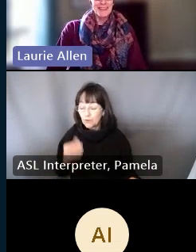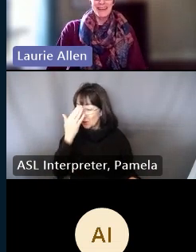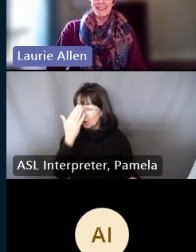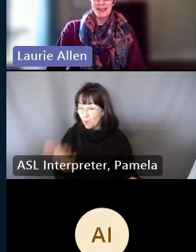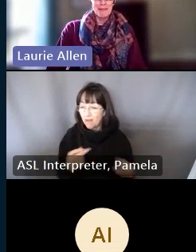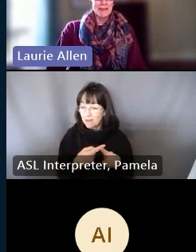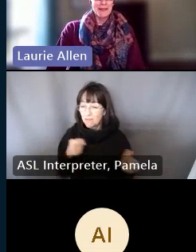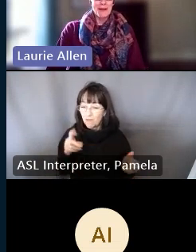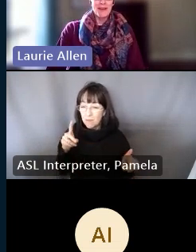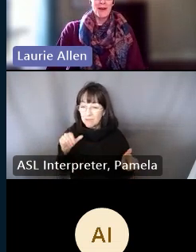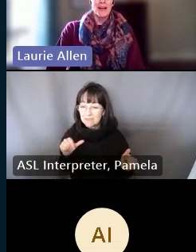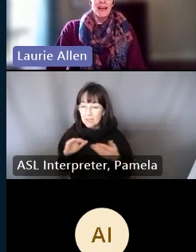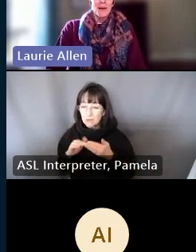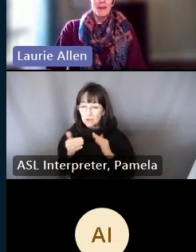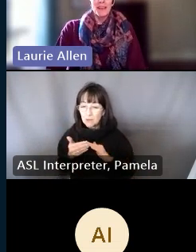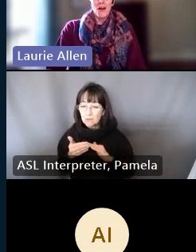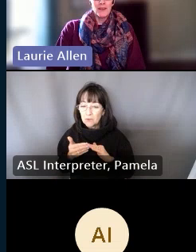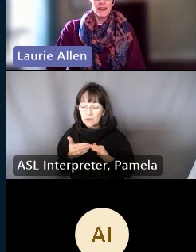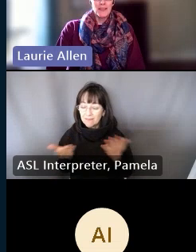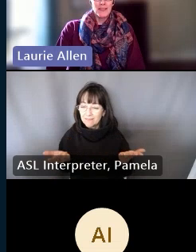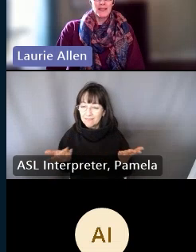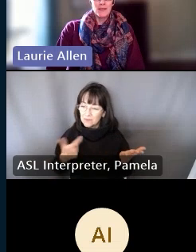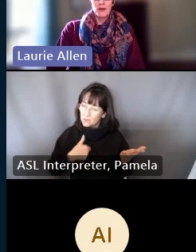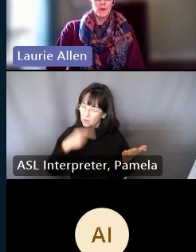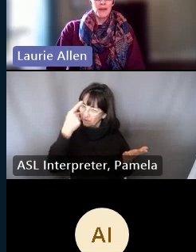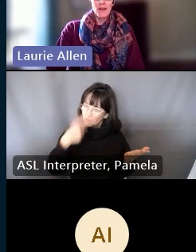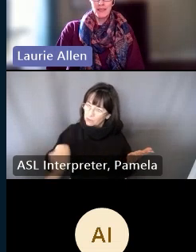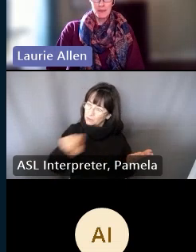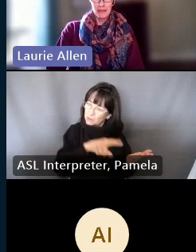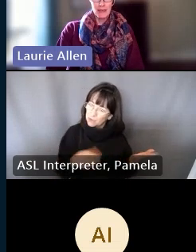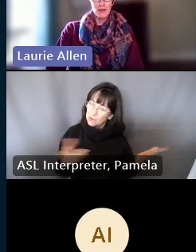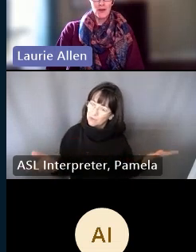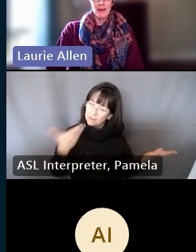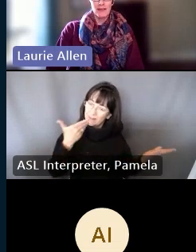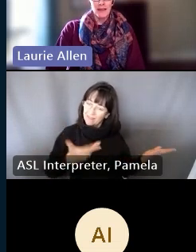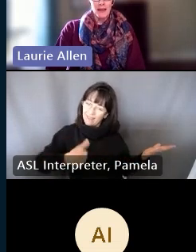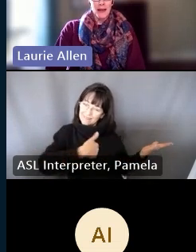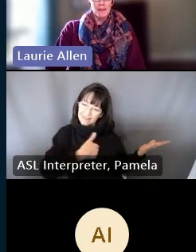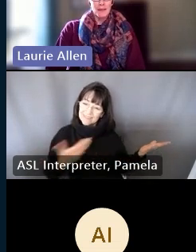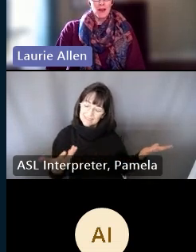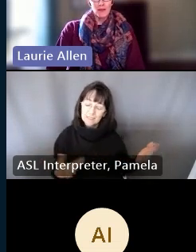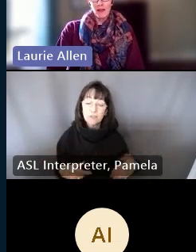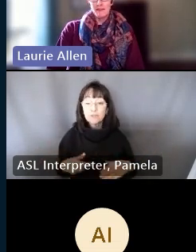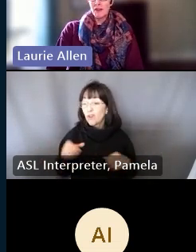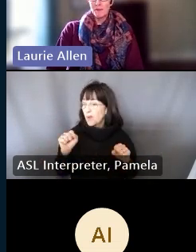great example, you know, of how we can all leverage these, whether we have a disability or not, to make our lives better.